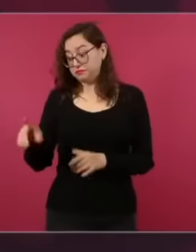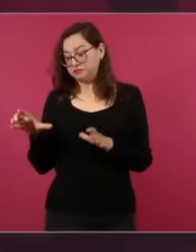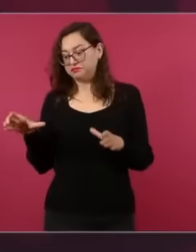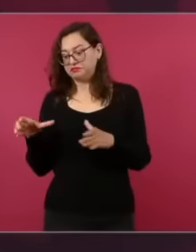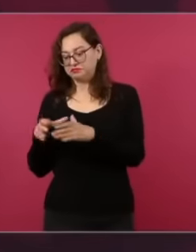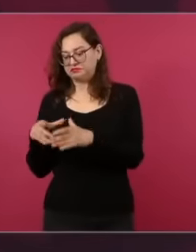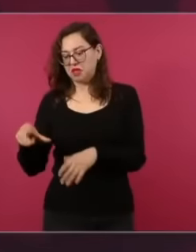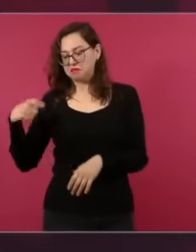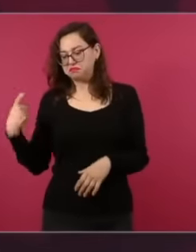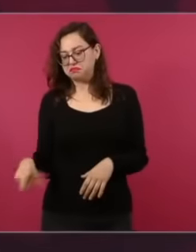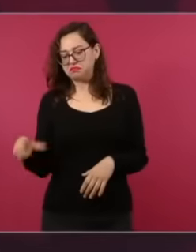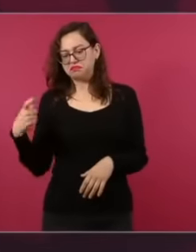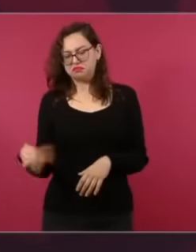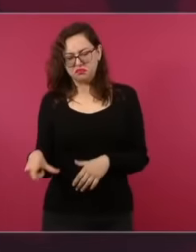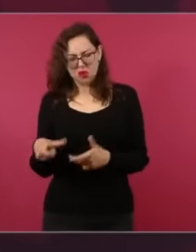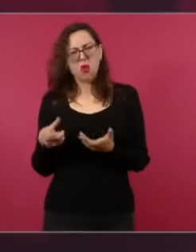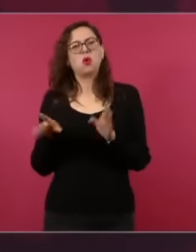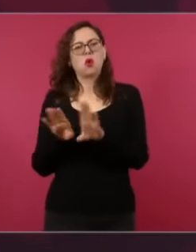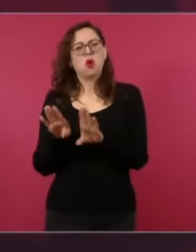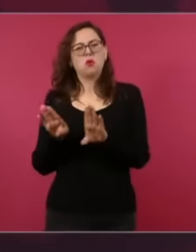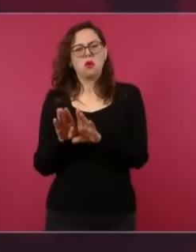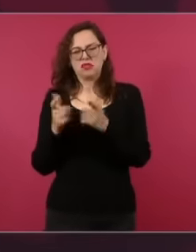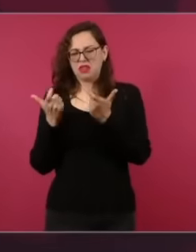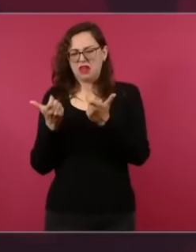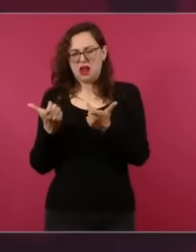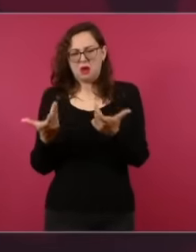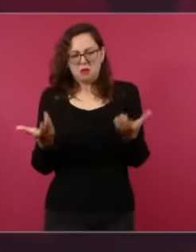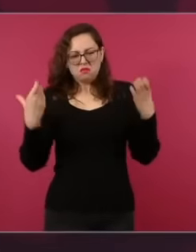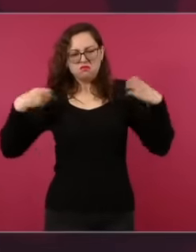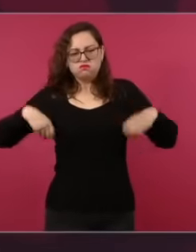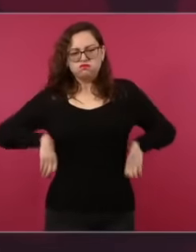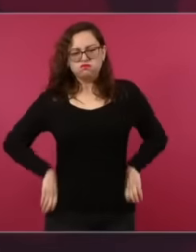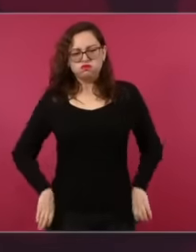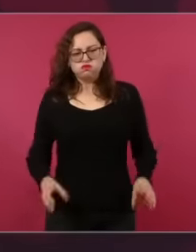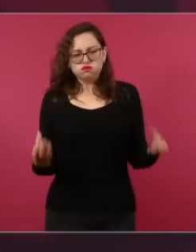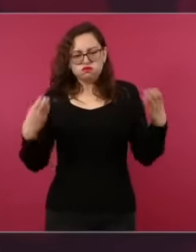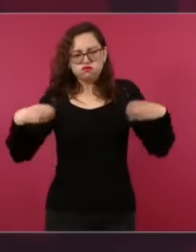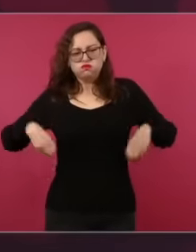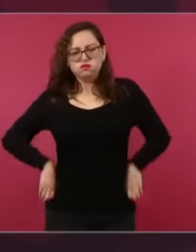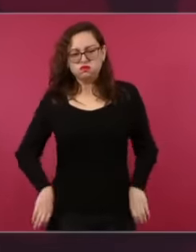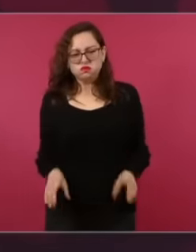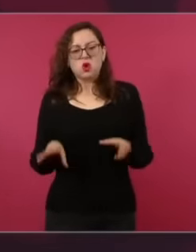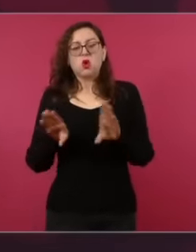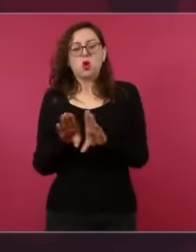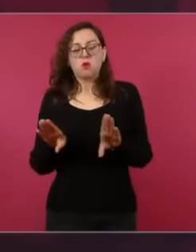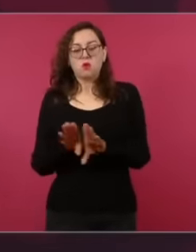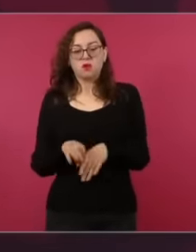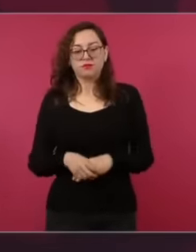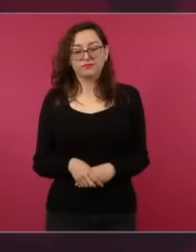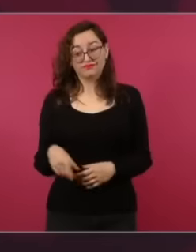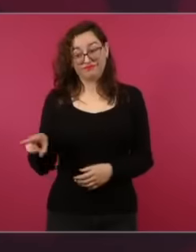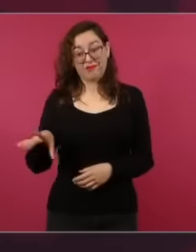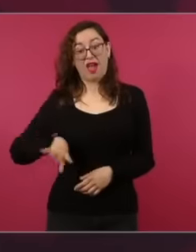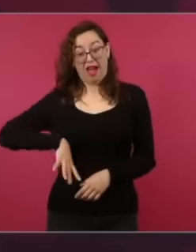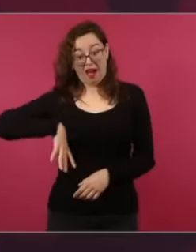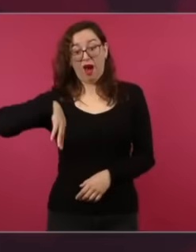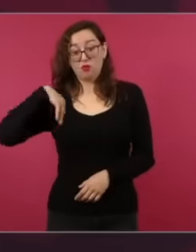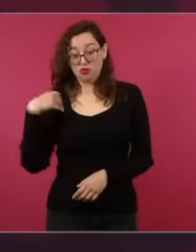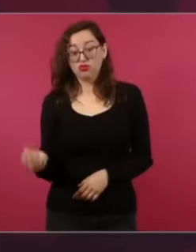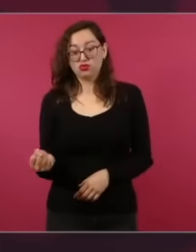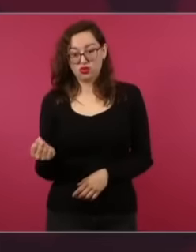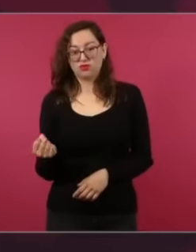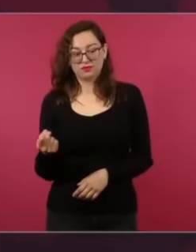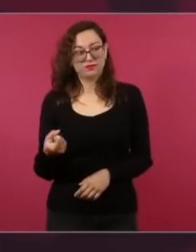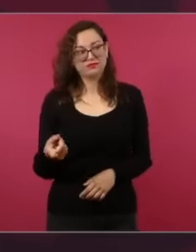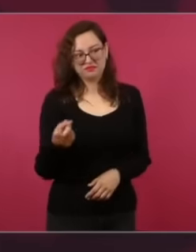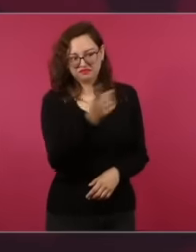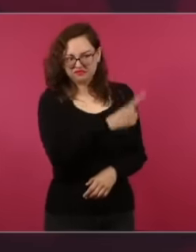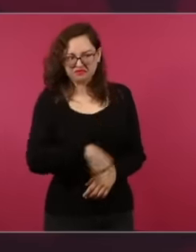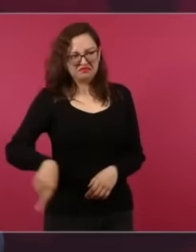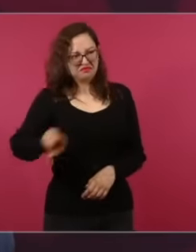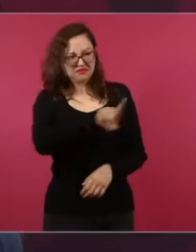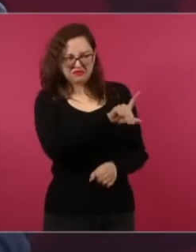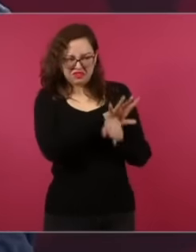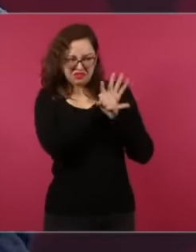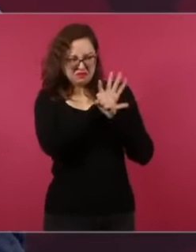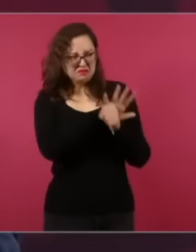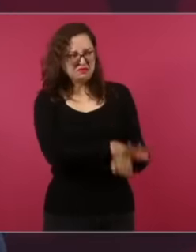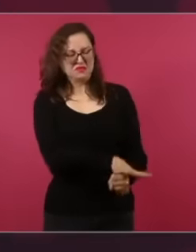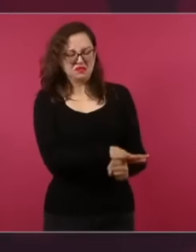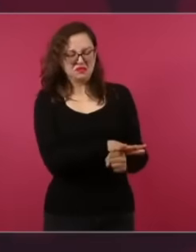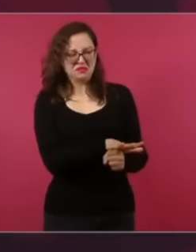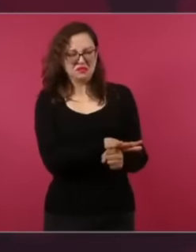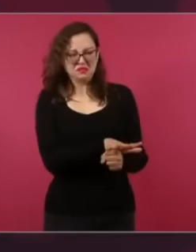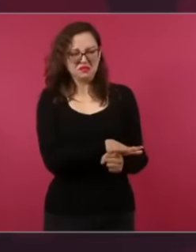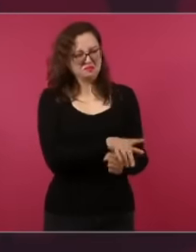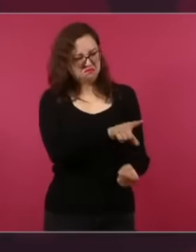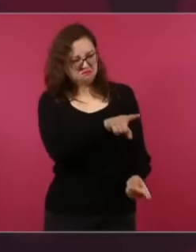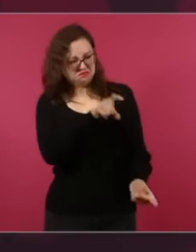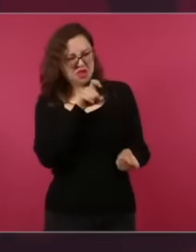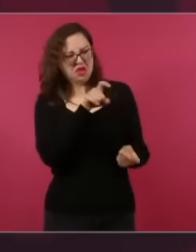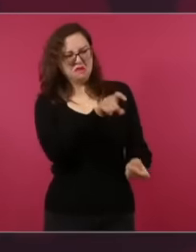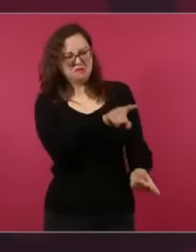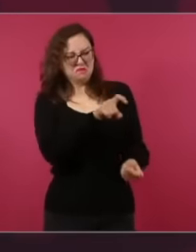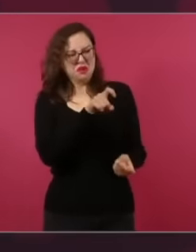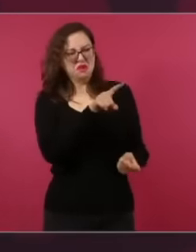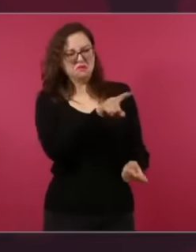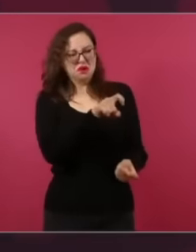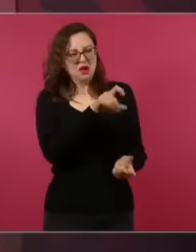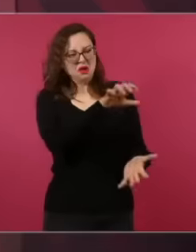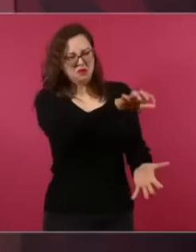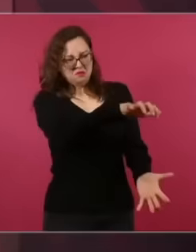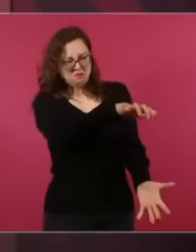worker and that with that profit the owner of the means of